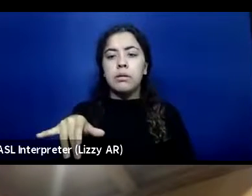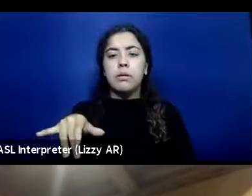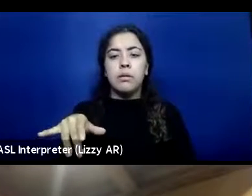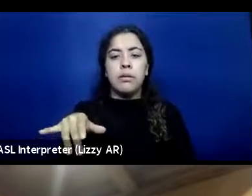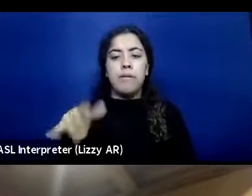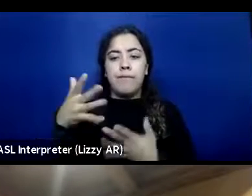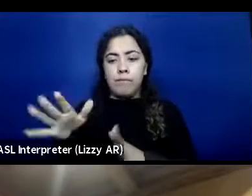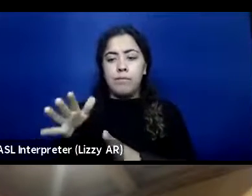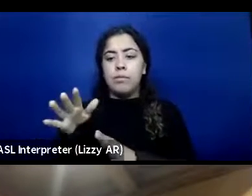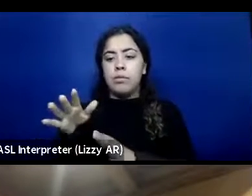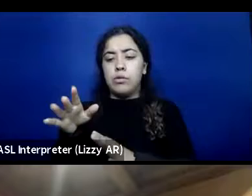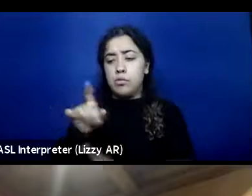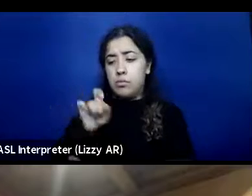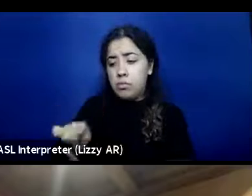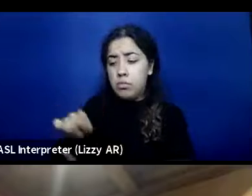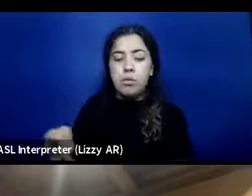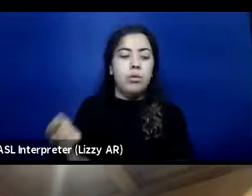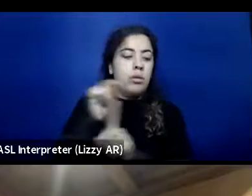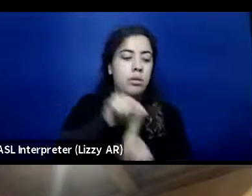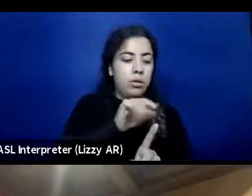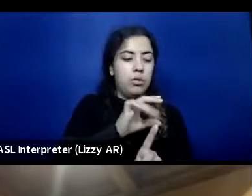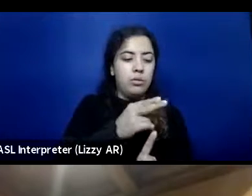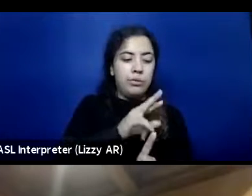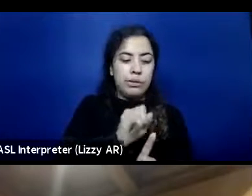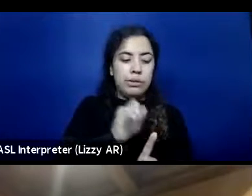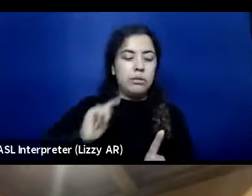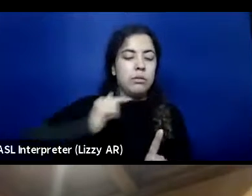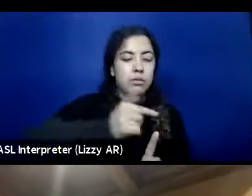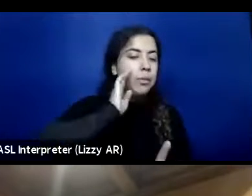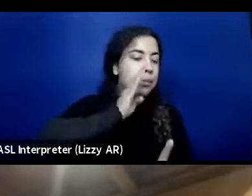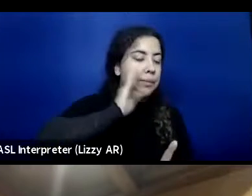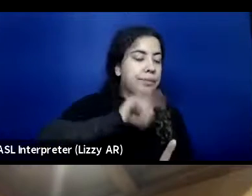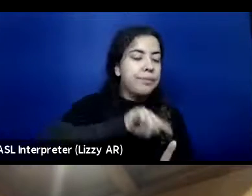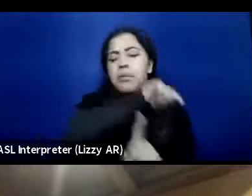But, you know, what can we all do to better support you